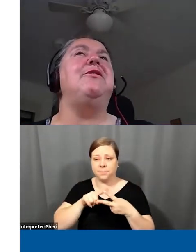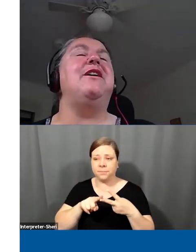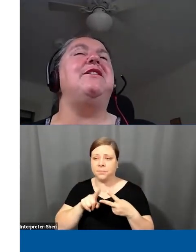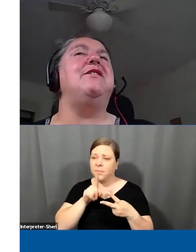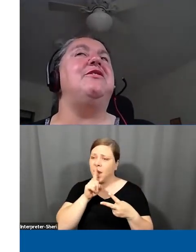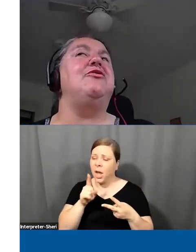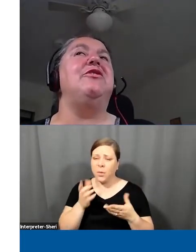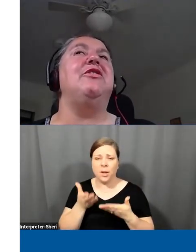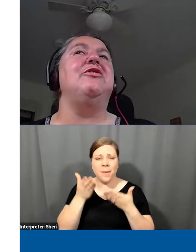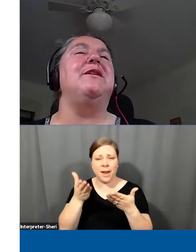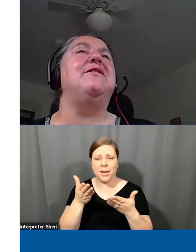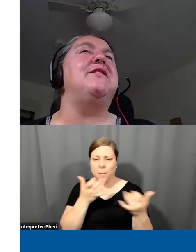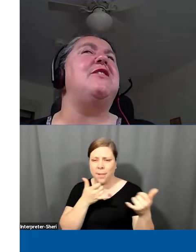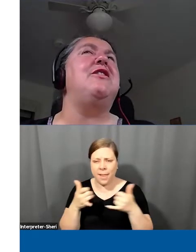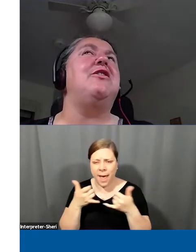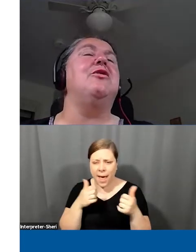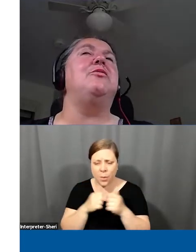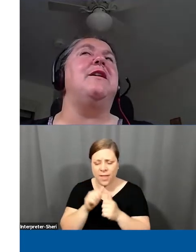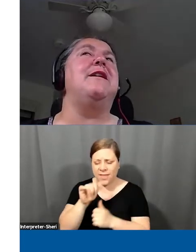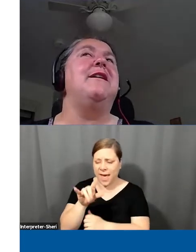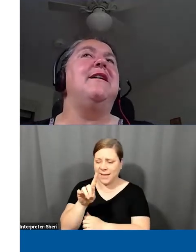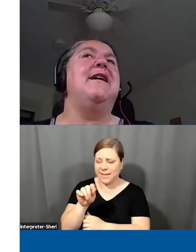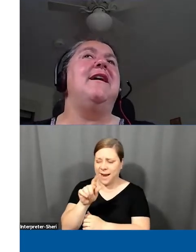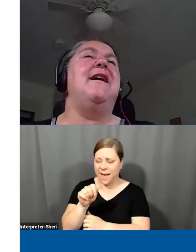with that data visualization because it's actually a good one